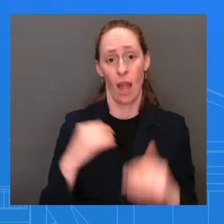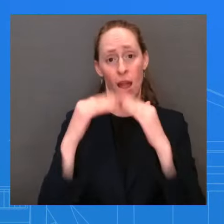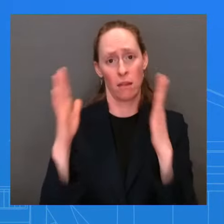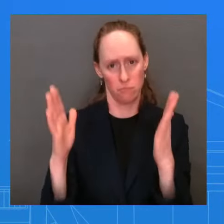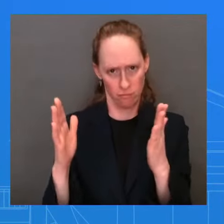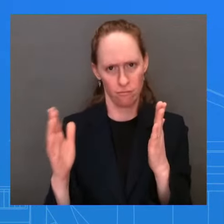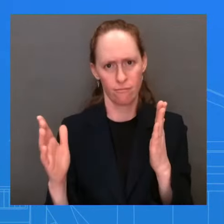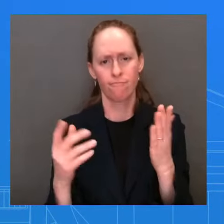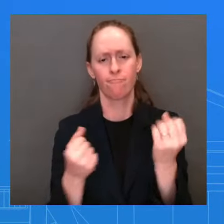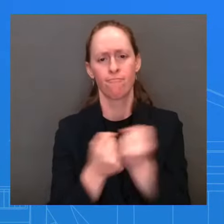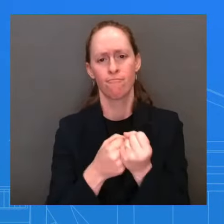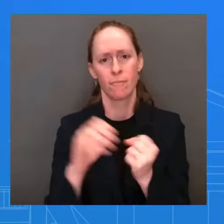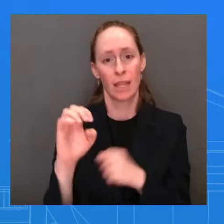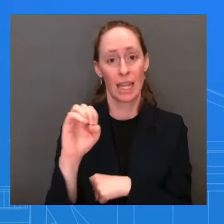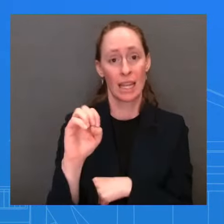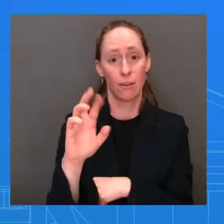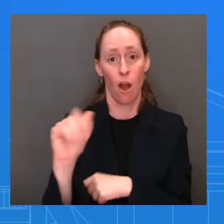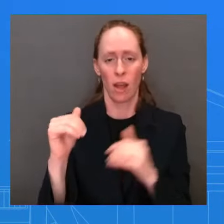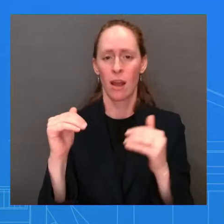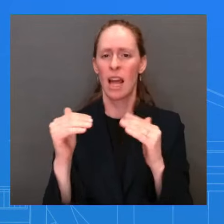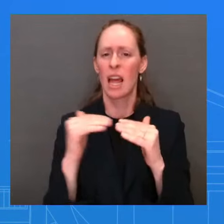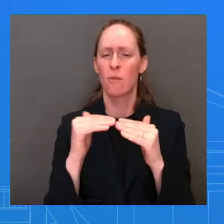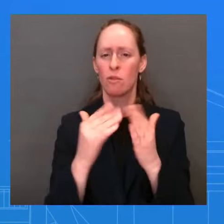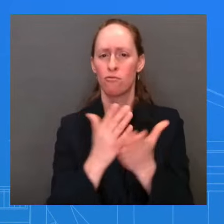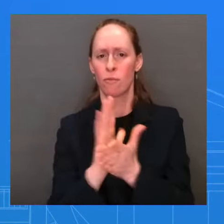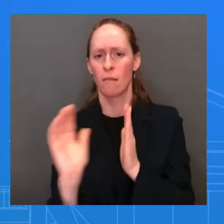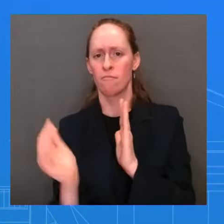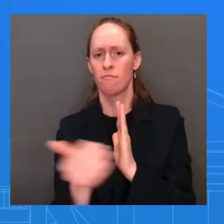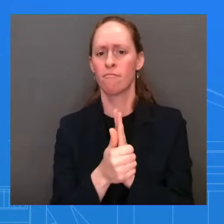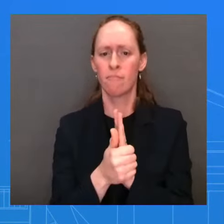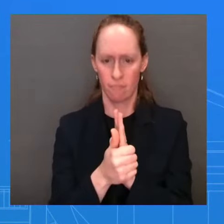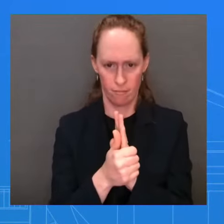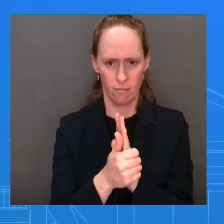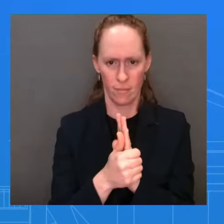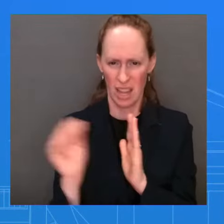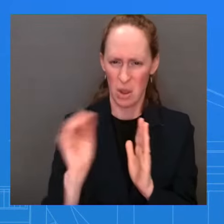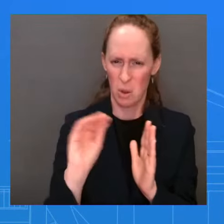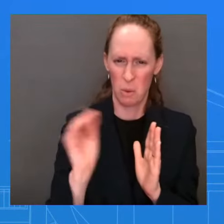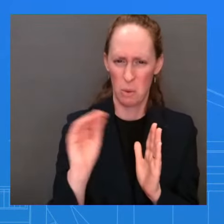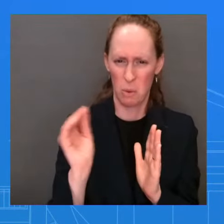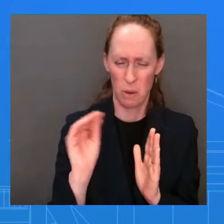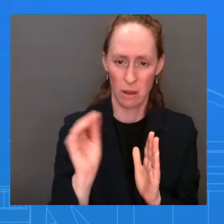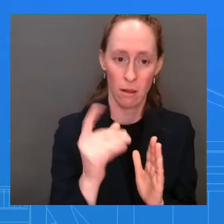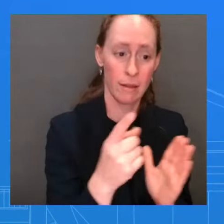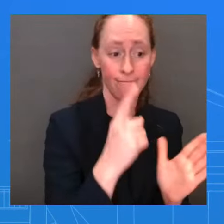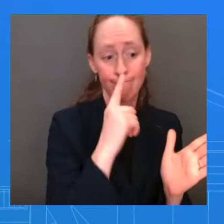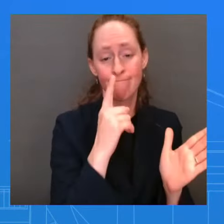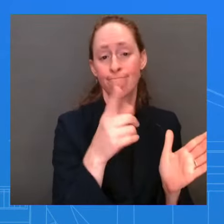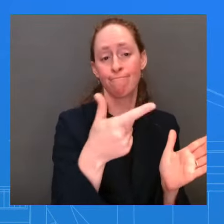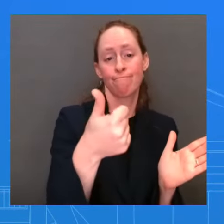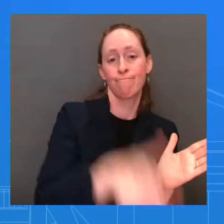no one's rights should be denied on account of their sex. It is long past time to def- -- definitively enshrine